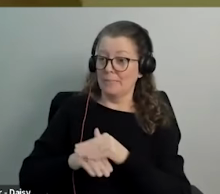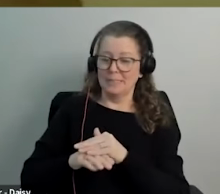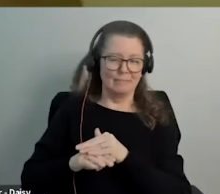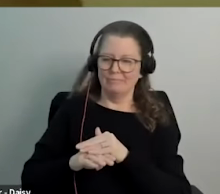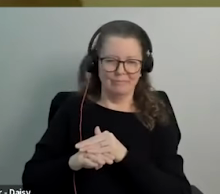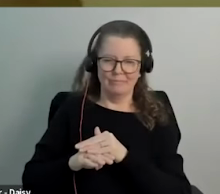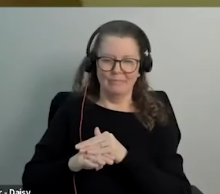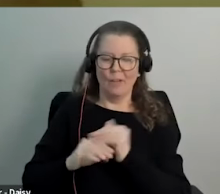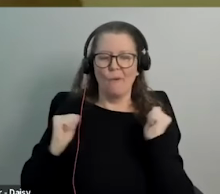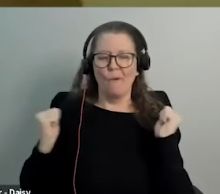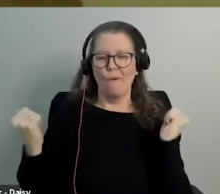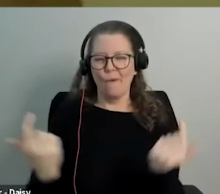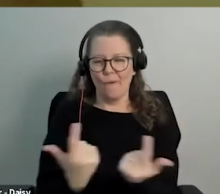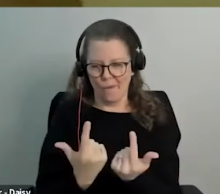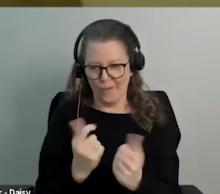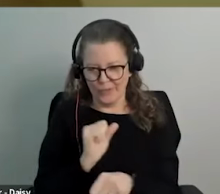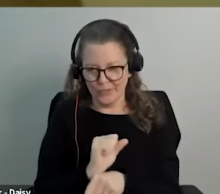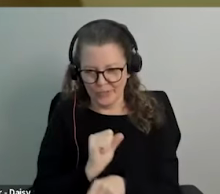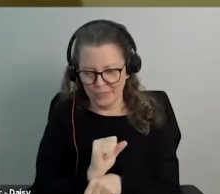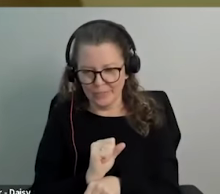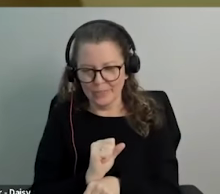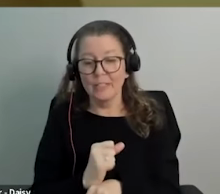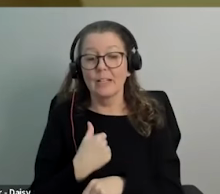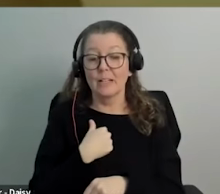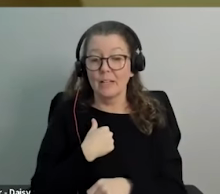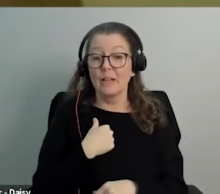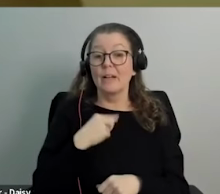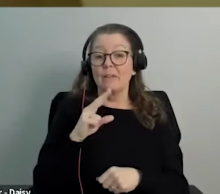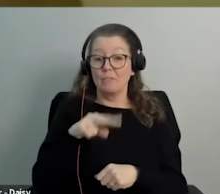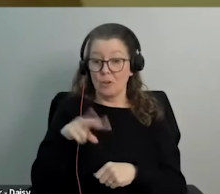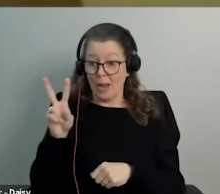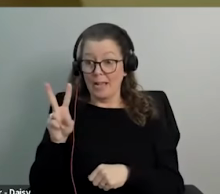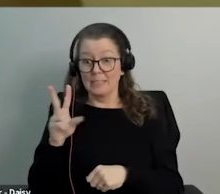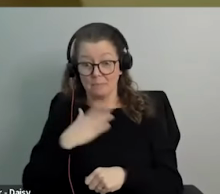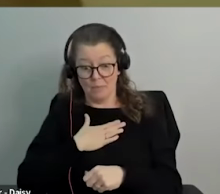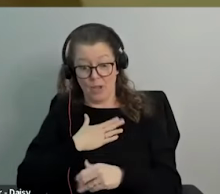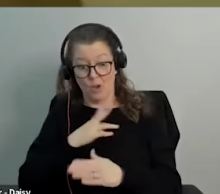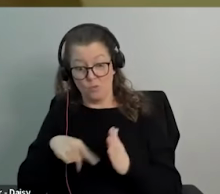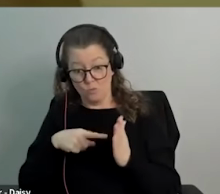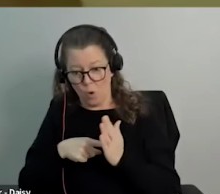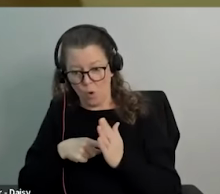So here at Verizon, I have the office of accessibility, but I do say it is a village mentality.